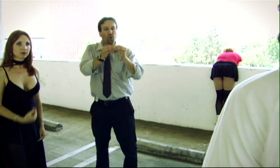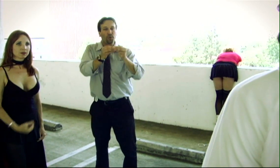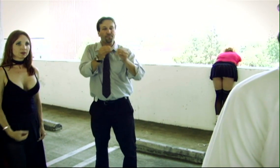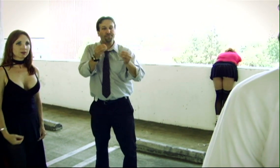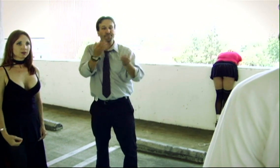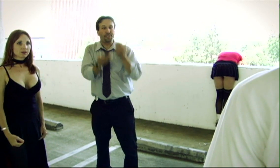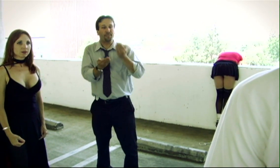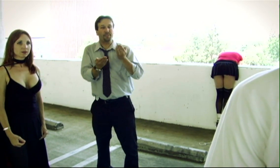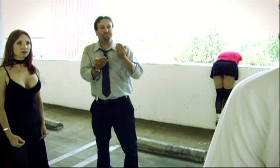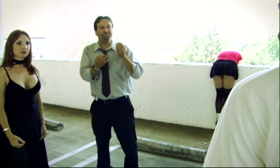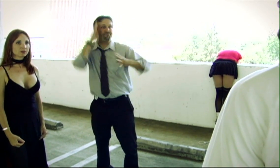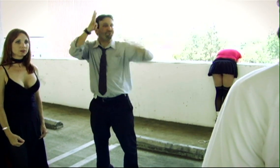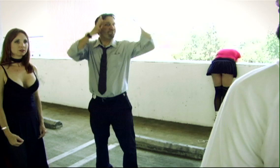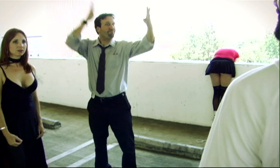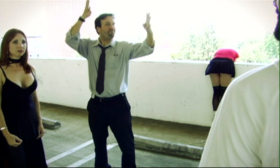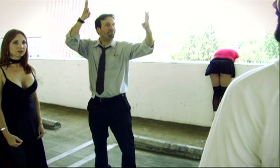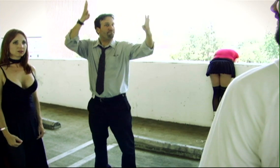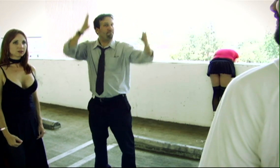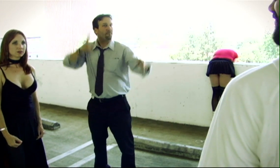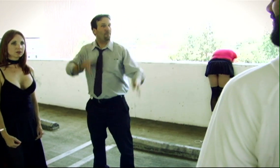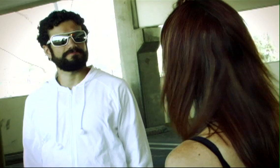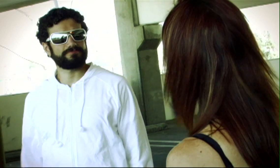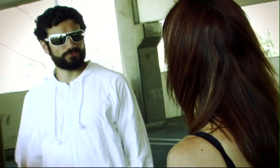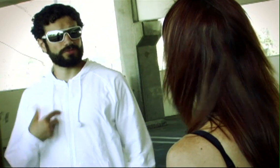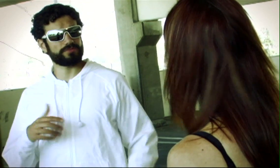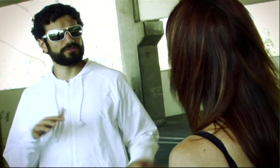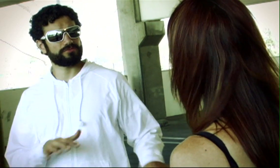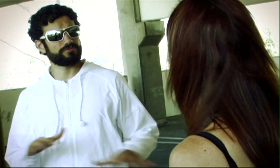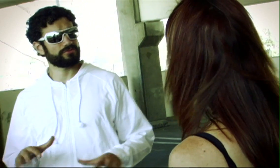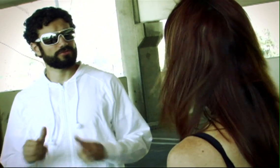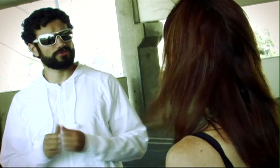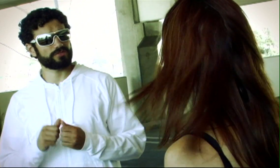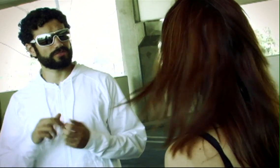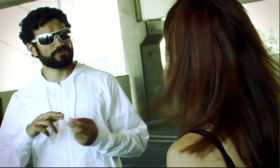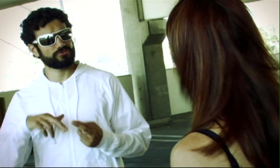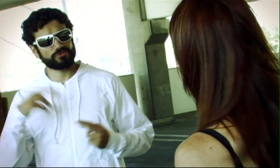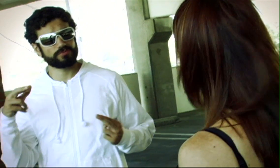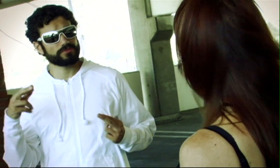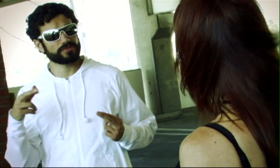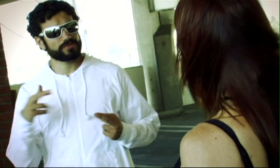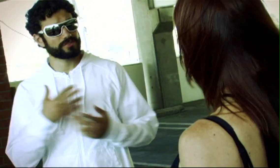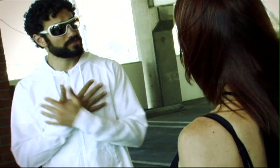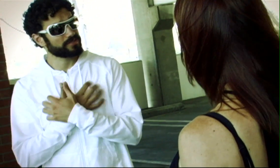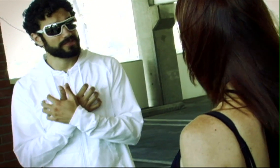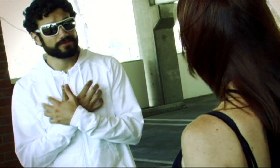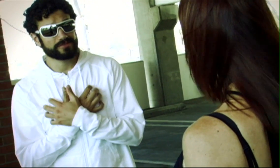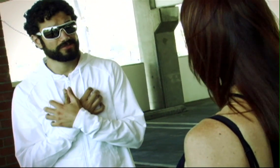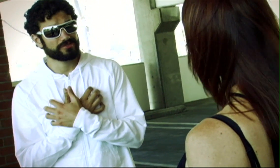(ASL) "The sex I can handle, but you need to be more creative." (ASL) Do you want me to take it easy on the ropes and teddy bears?